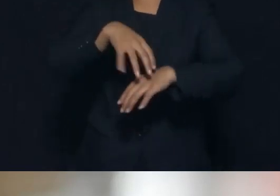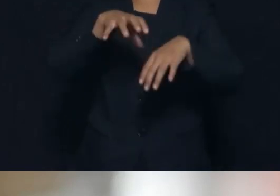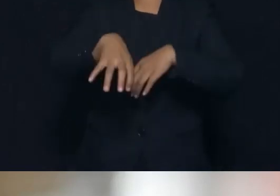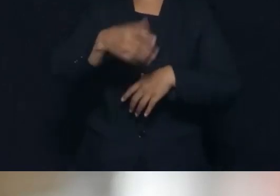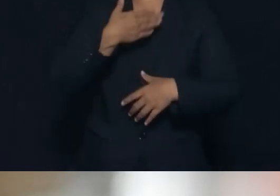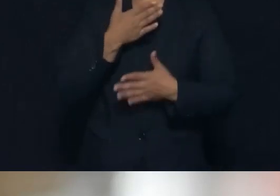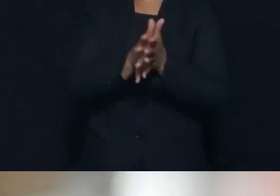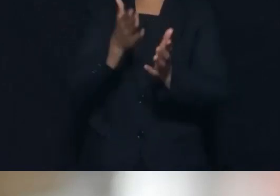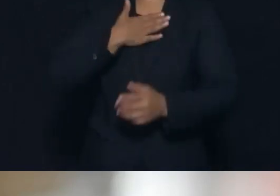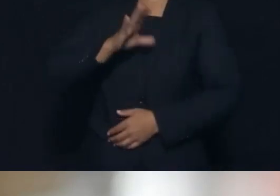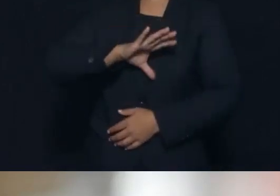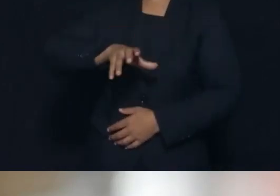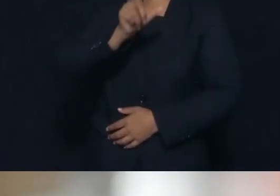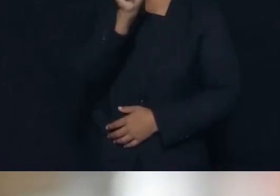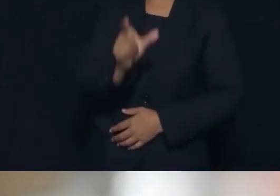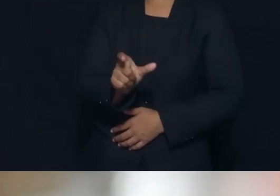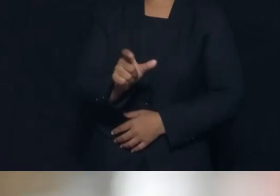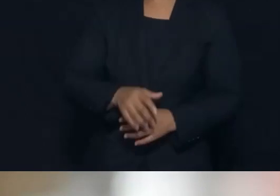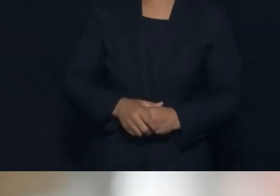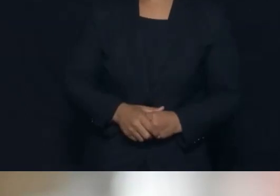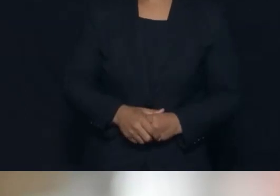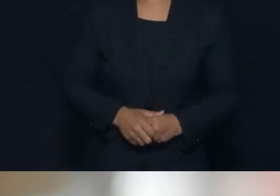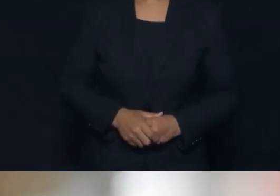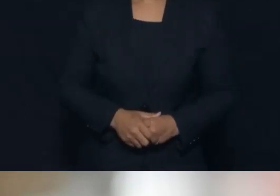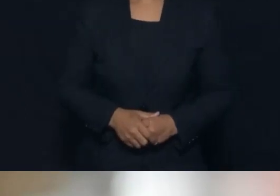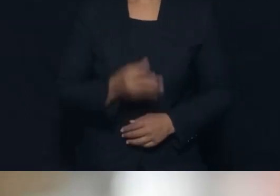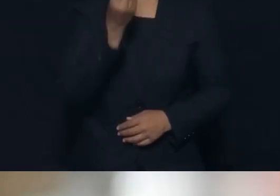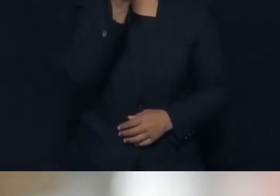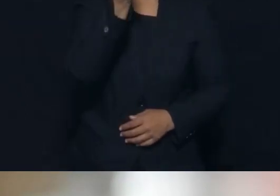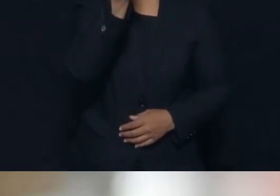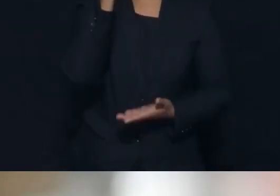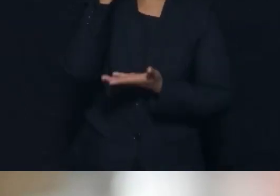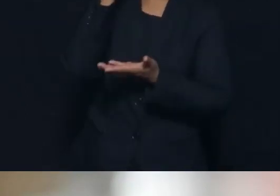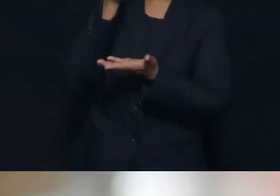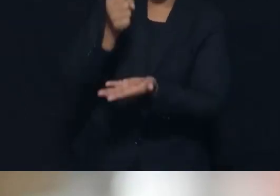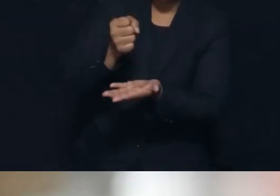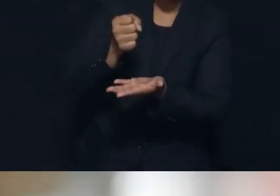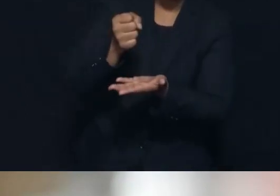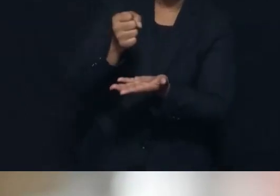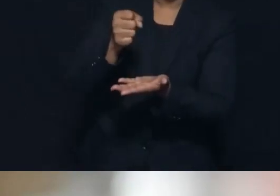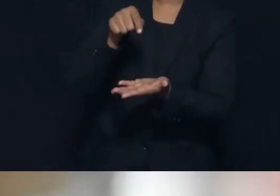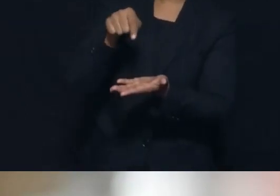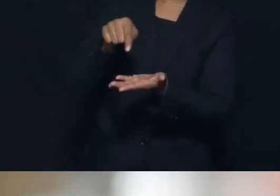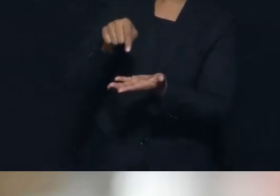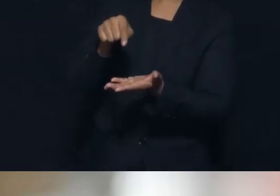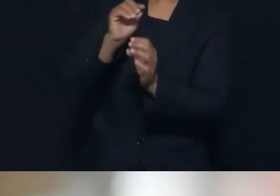Anna, would you like to respond, or Jesús Hernández Galán? Anna?